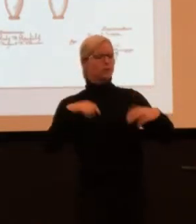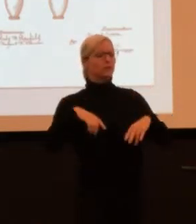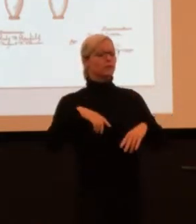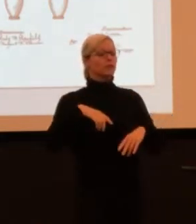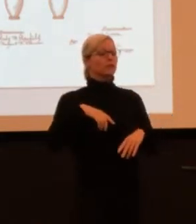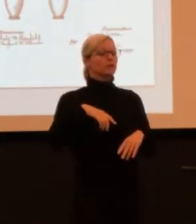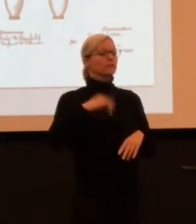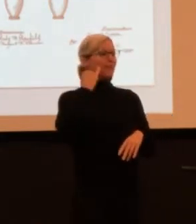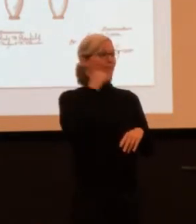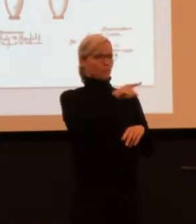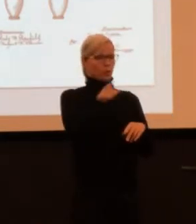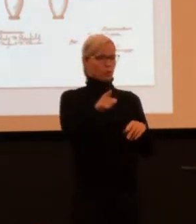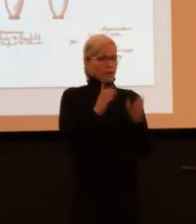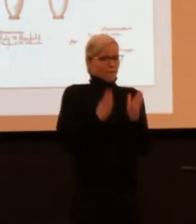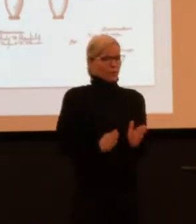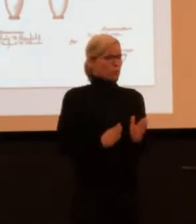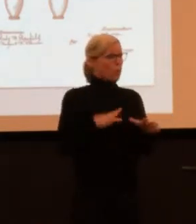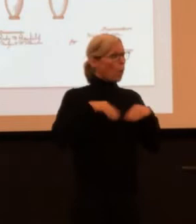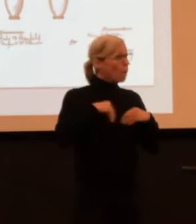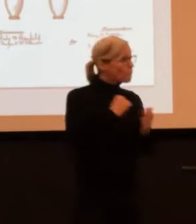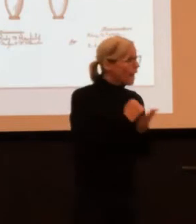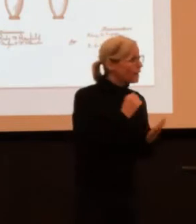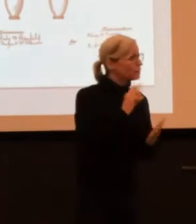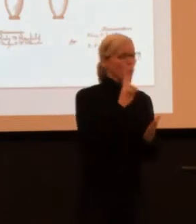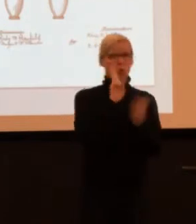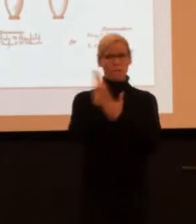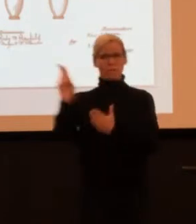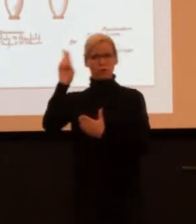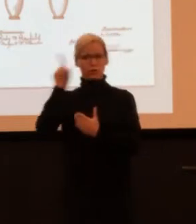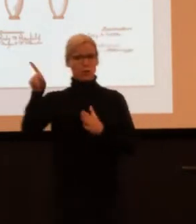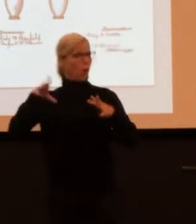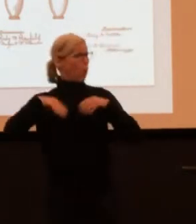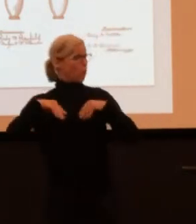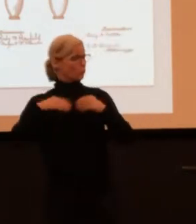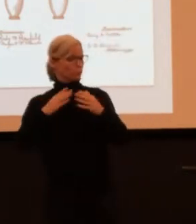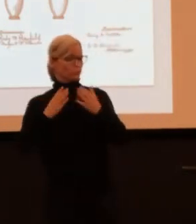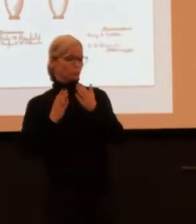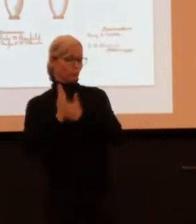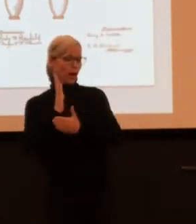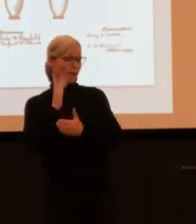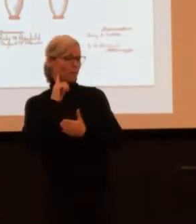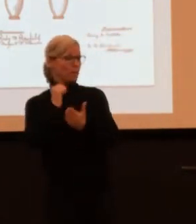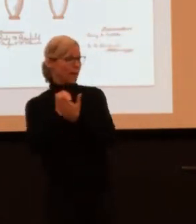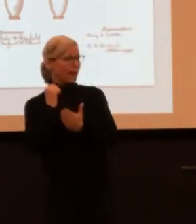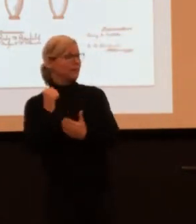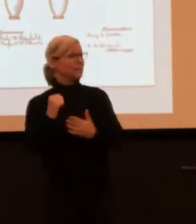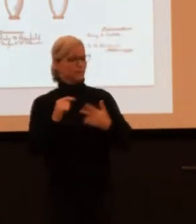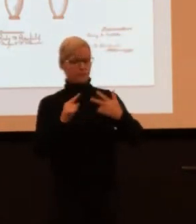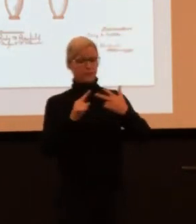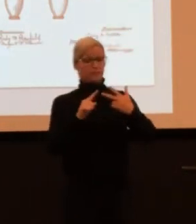or if the university owns the rights to a patent, what's involved in granting permission to other people,